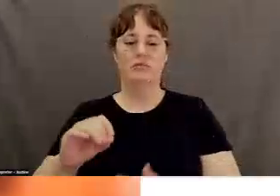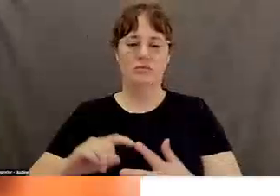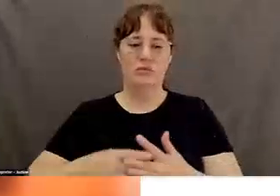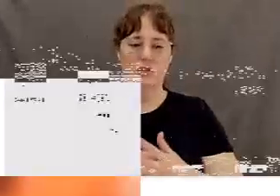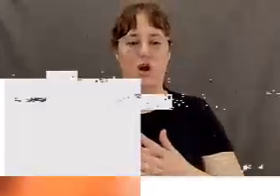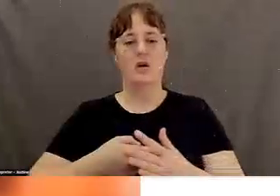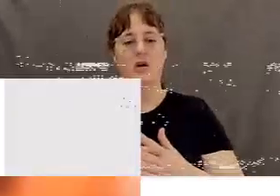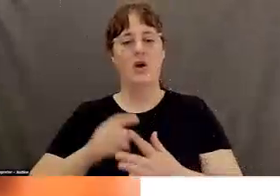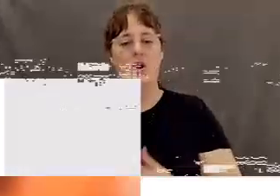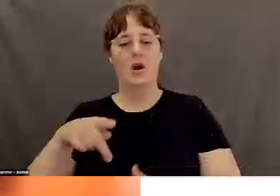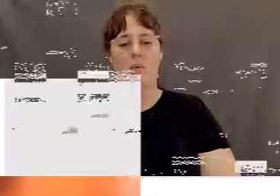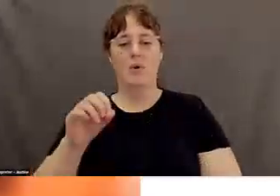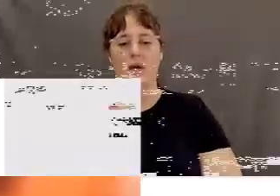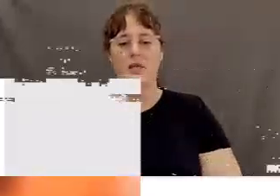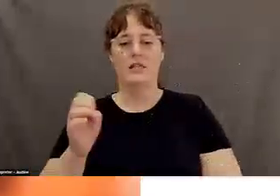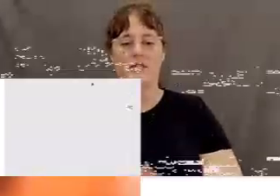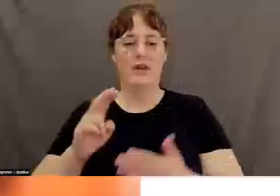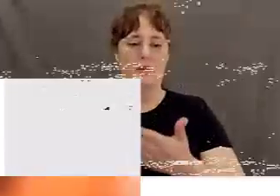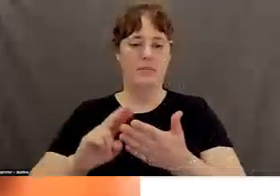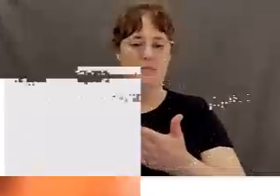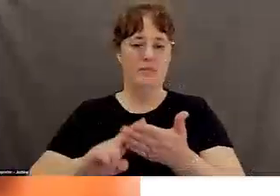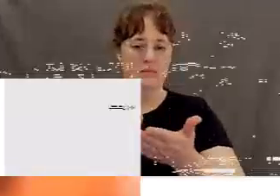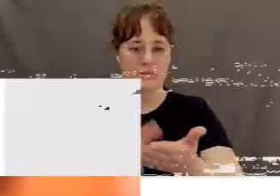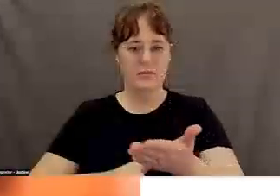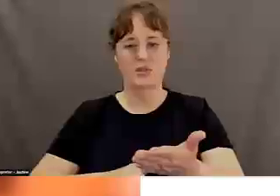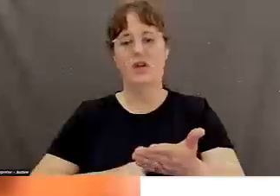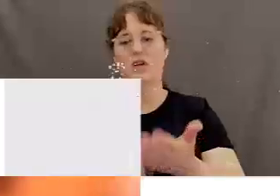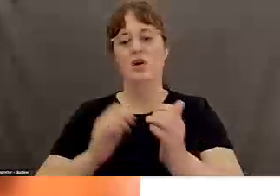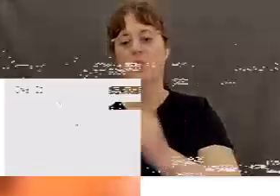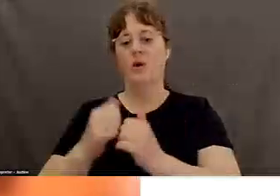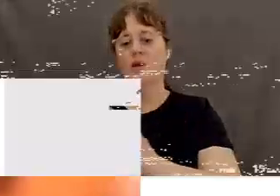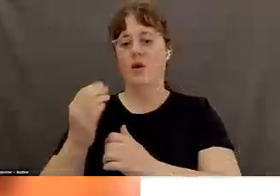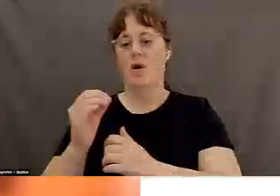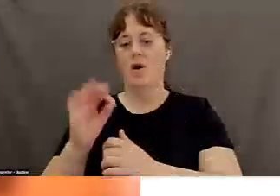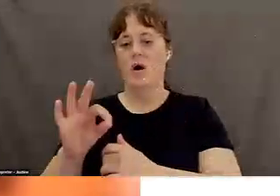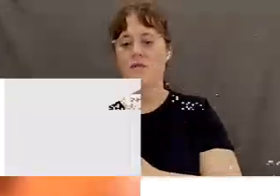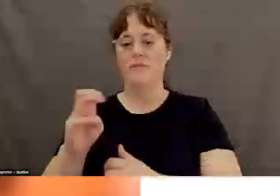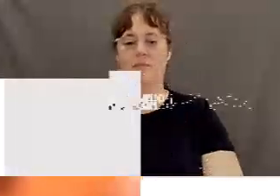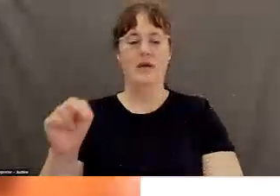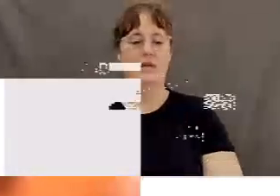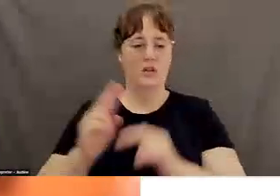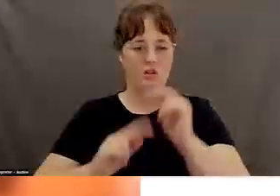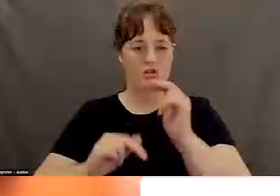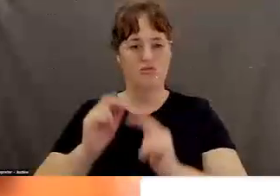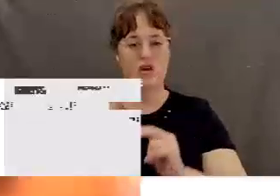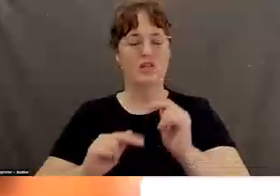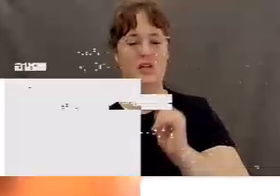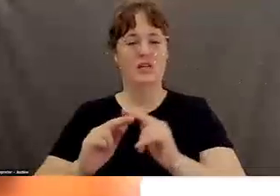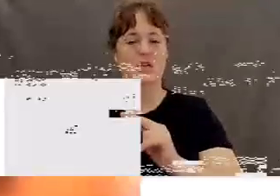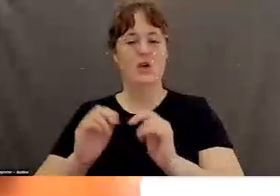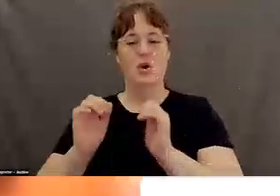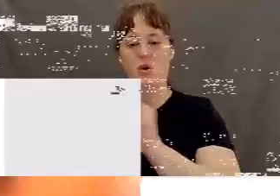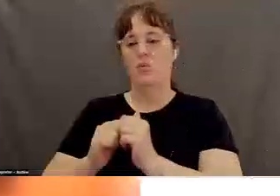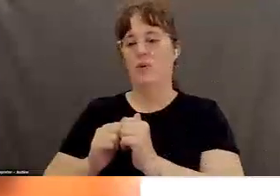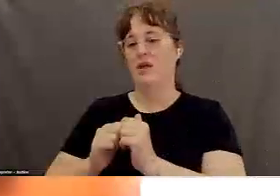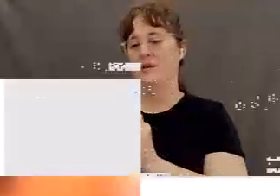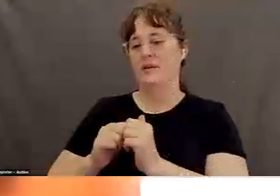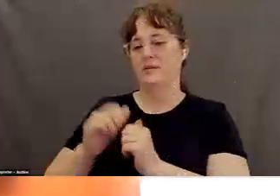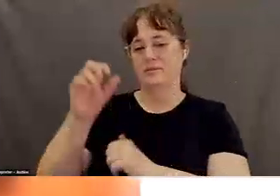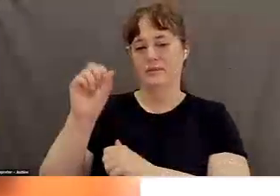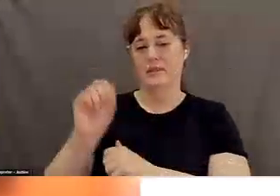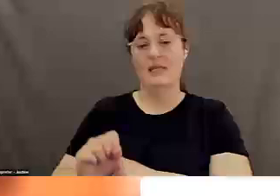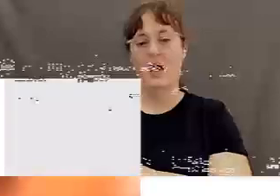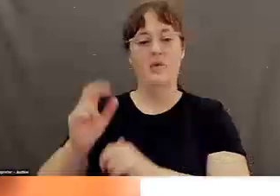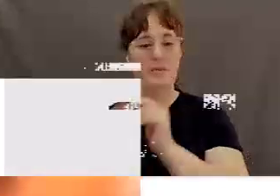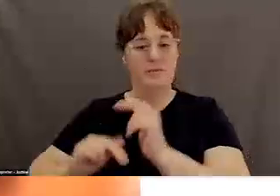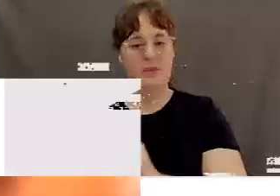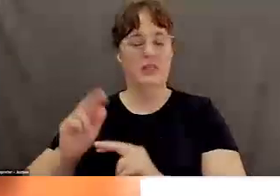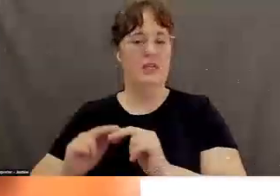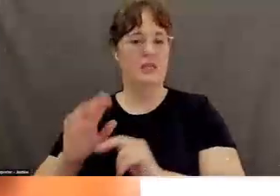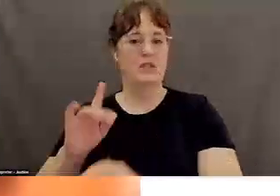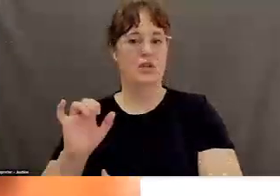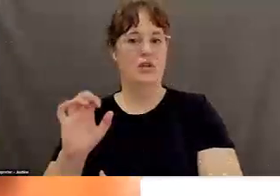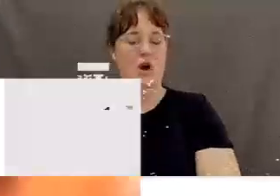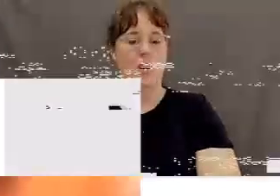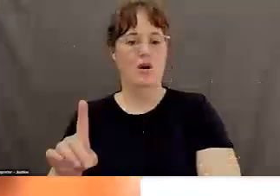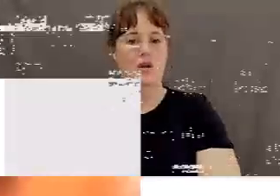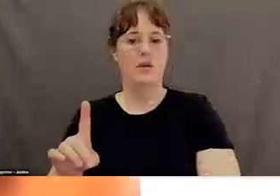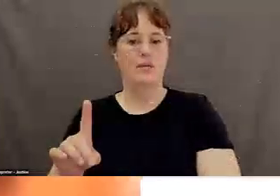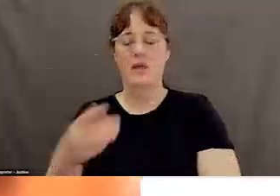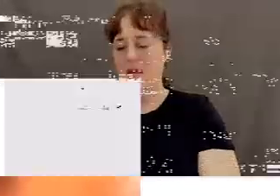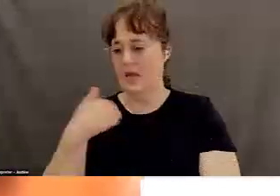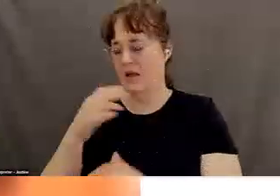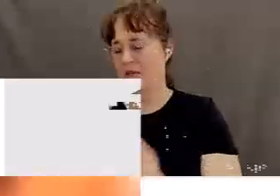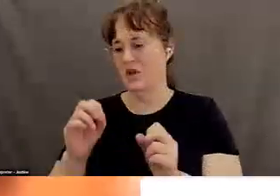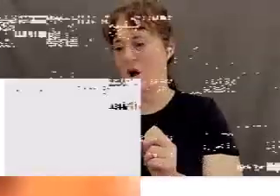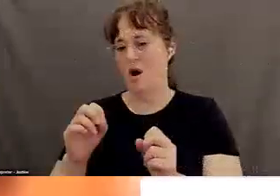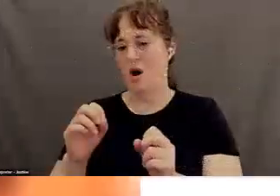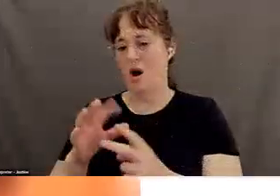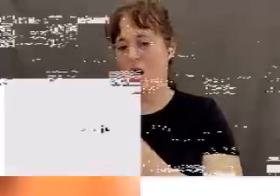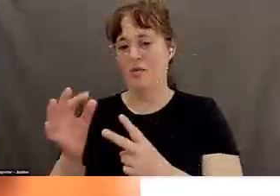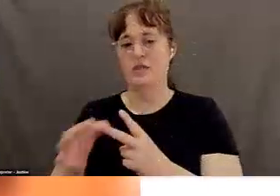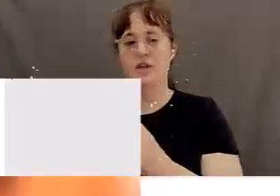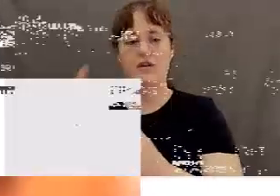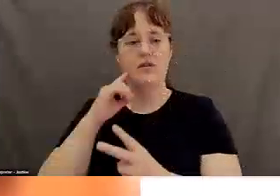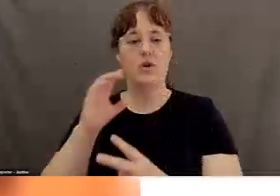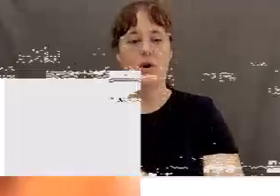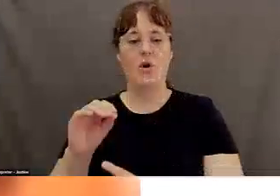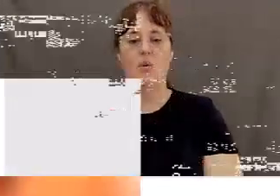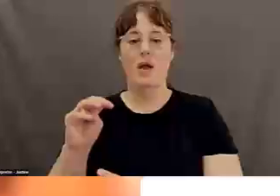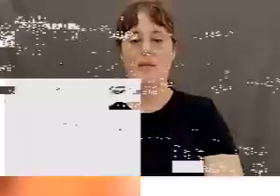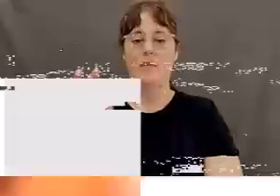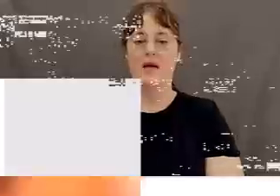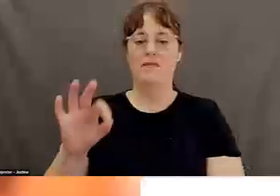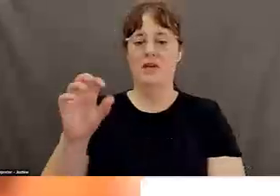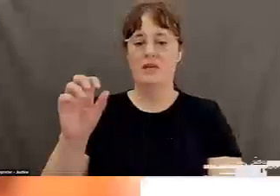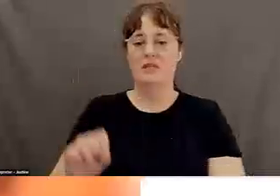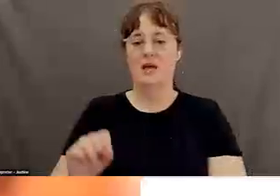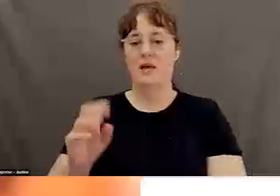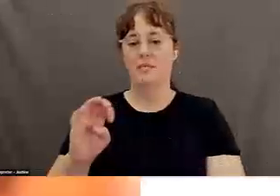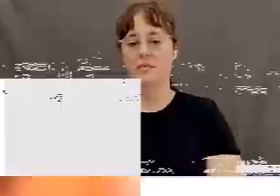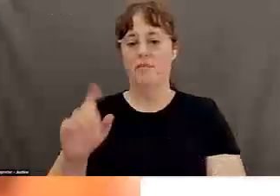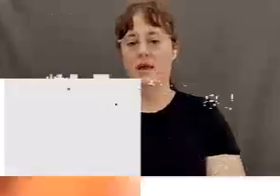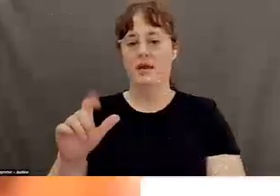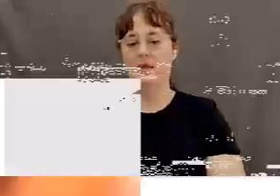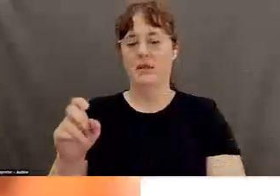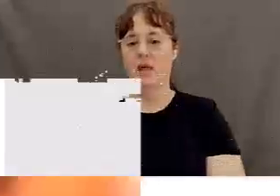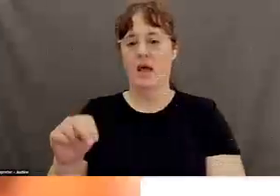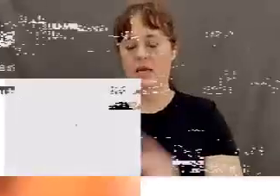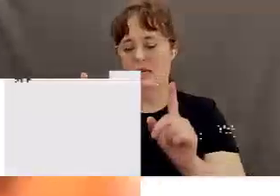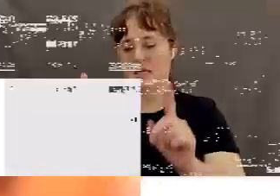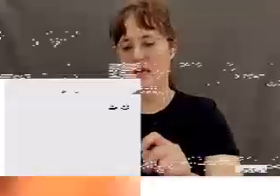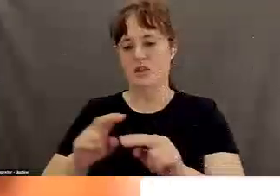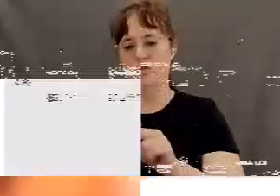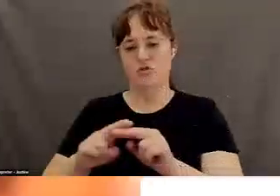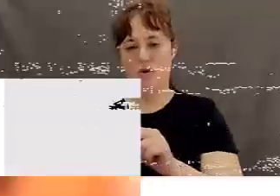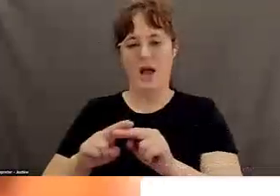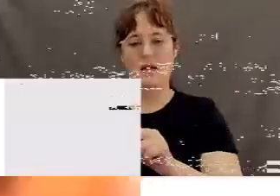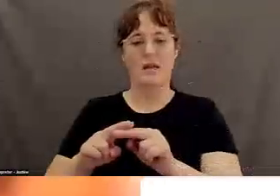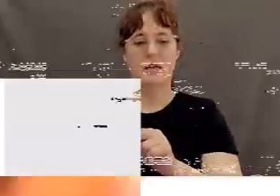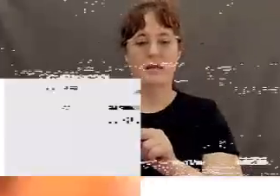Boardroom: with Hoffman Construction Company of Washington for all phases of design and construction of the Operations Maintenance Facility South Buildings and Yard, and to exercise the option to include all phases of the OMF South mainline and test track, and to advance certain individual early work construction packages as needed.